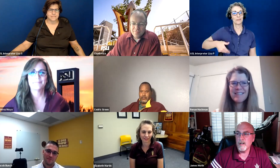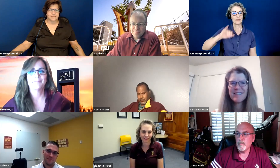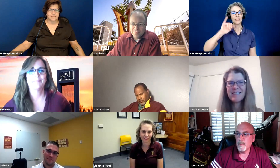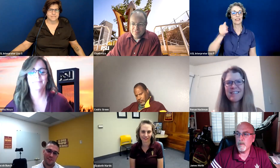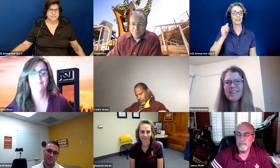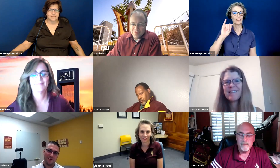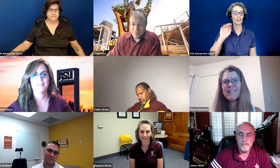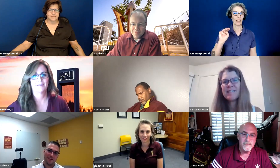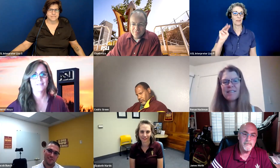I am...